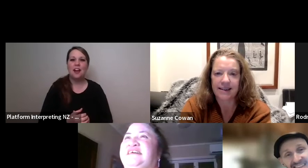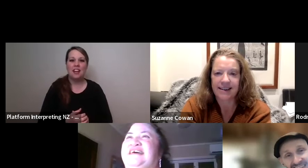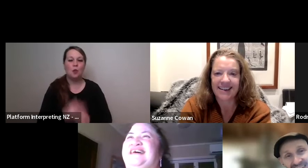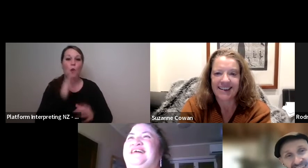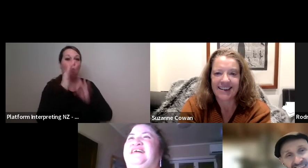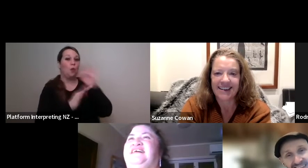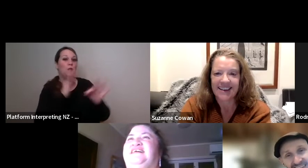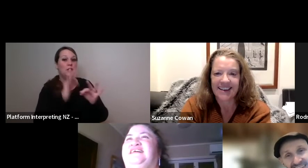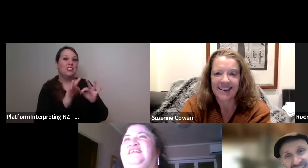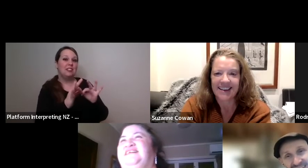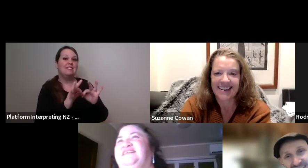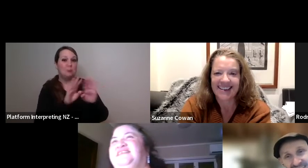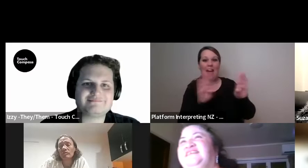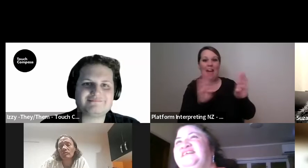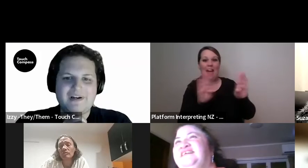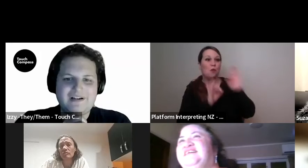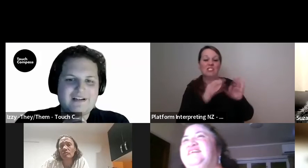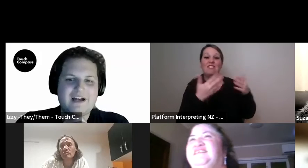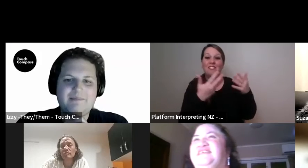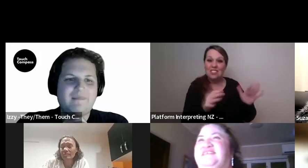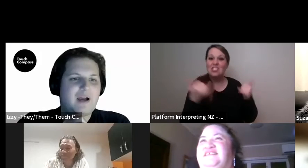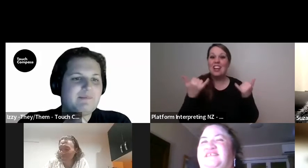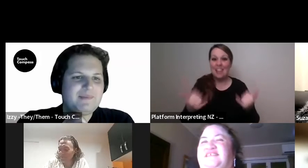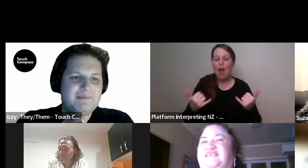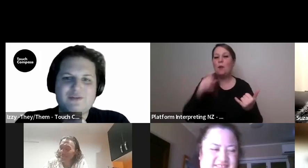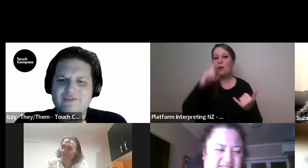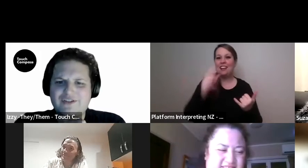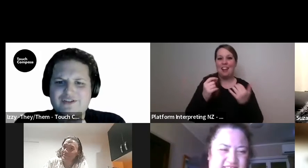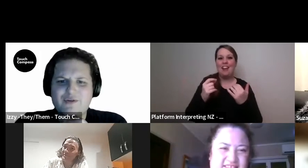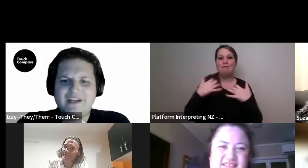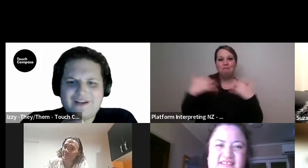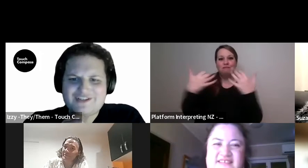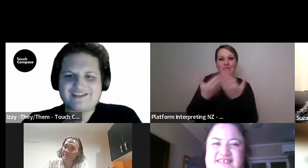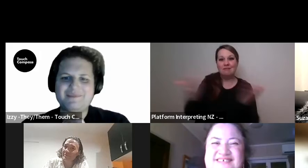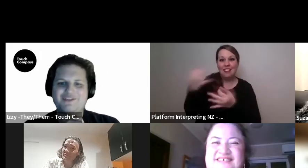Yeah thanks everyone, thank you Marc. I'm jumping in because we've got so many questions coming